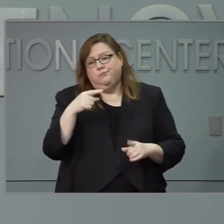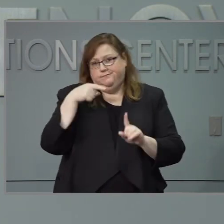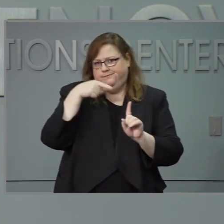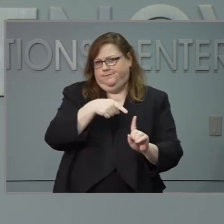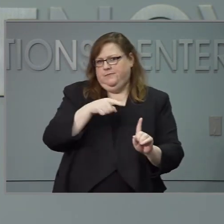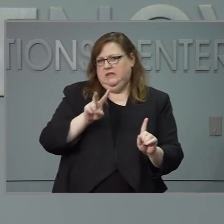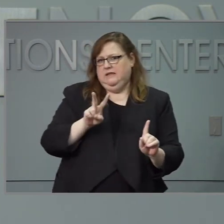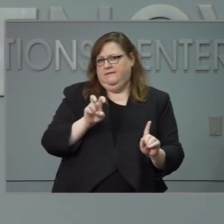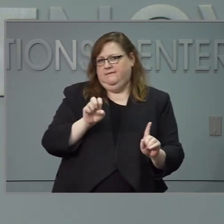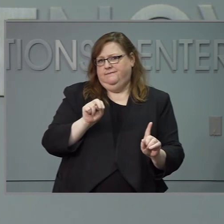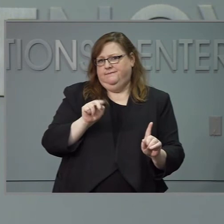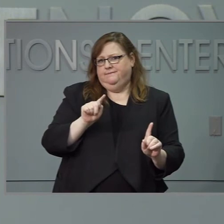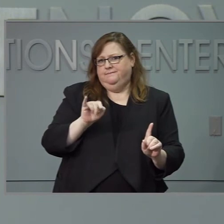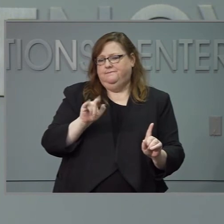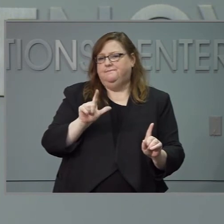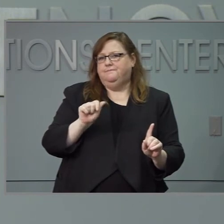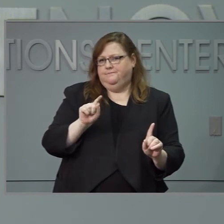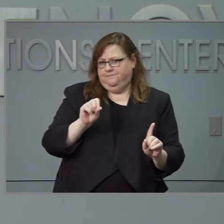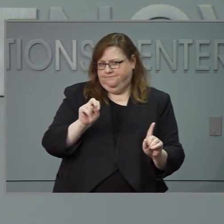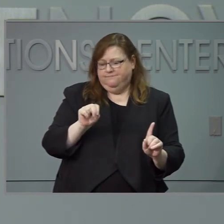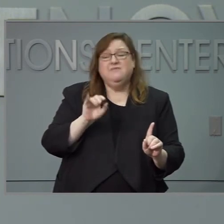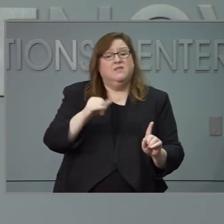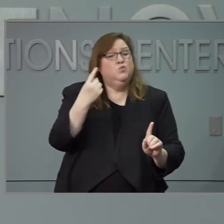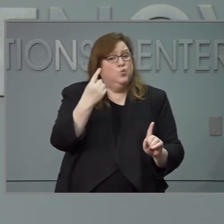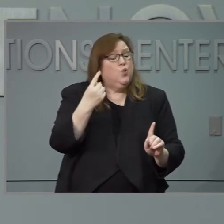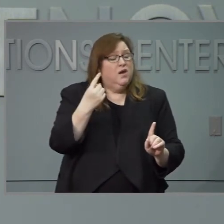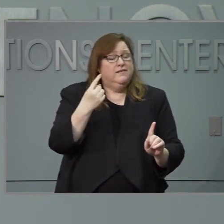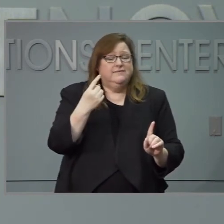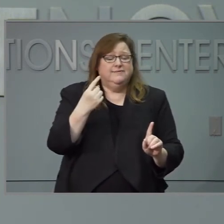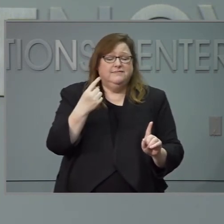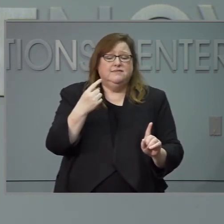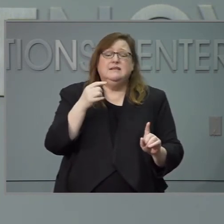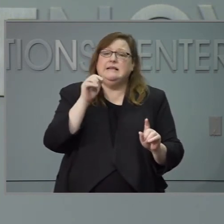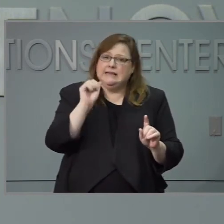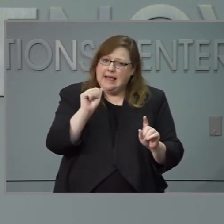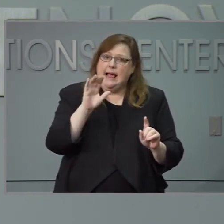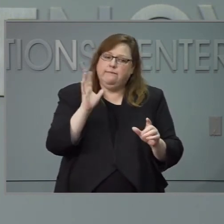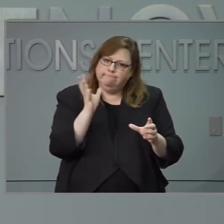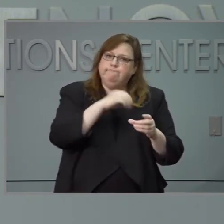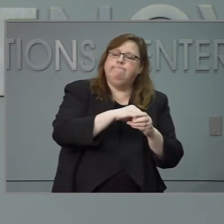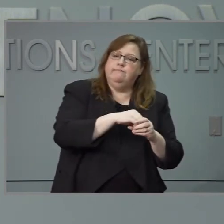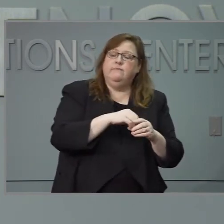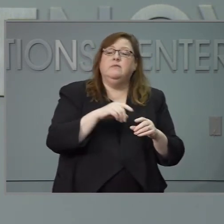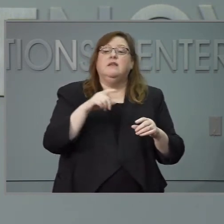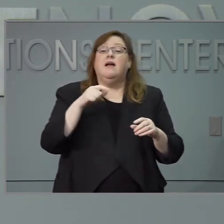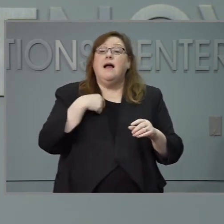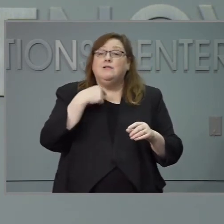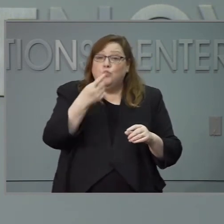LA EDUCACIÓN PÚBLICA, CREO QUE LOS PADRES TENEMOS QUE MEJORAR TODAS LAS FORMAS DE EDUCACIÓN, TENEMOS QUE TENER EDUCACIÓN